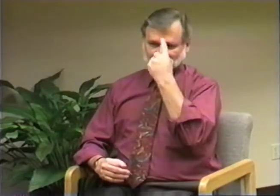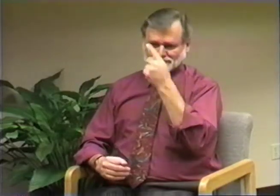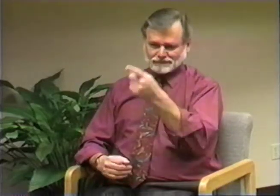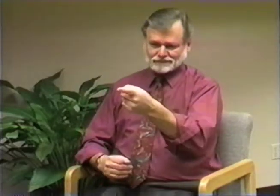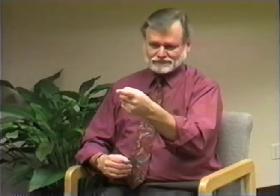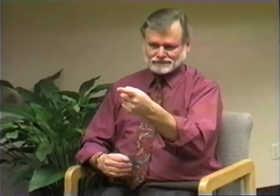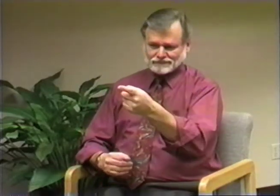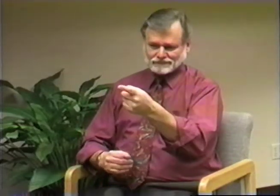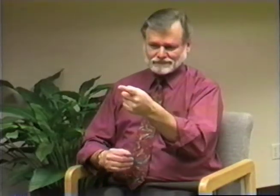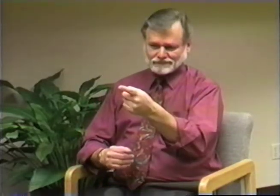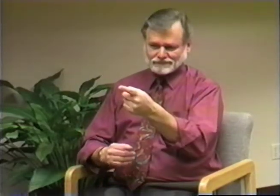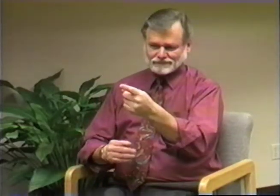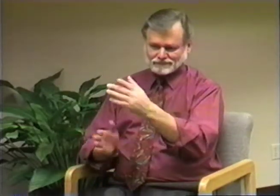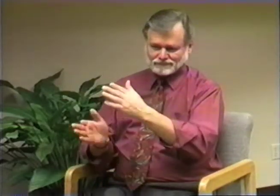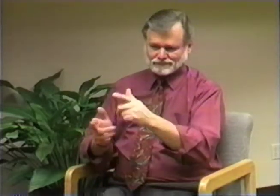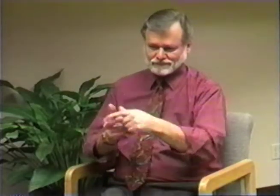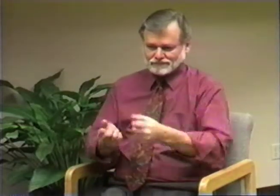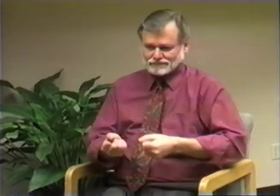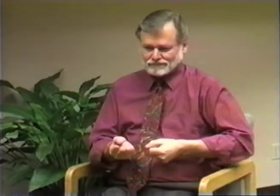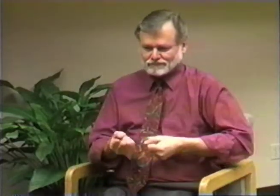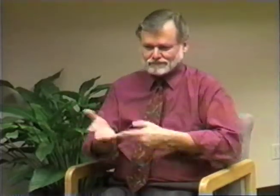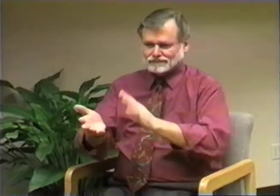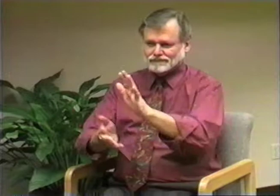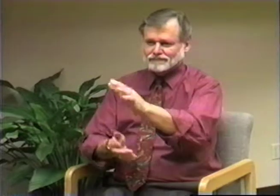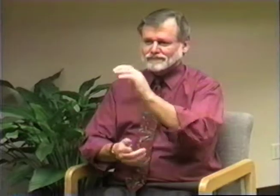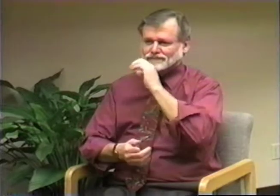I understand that you are planning